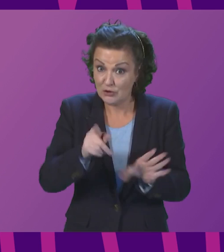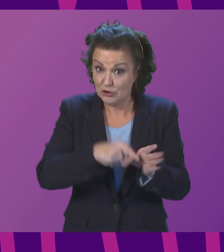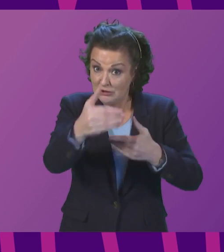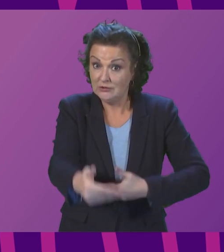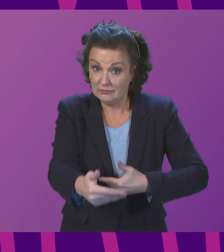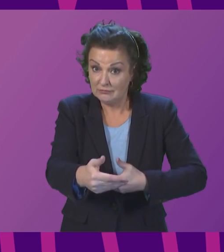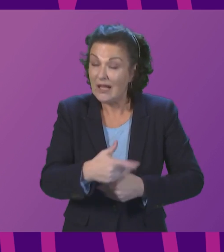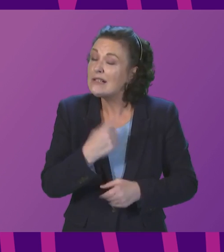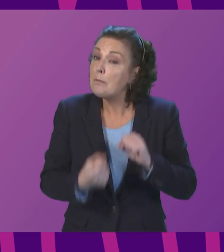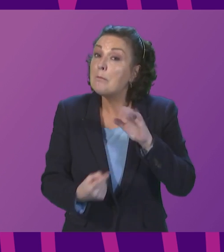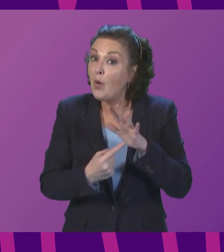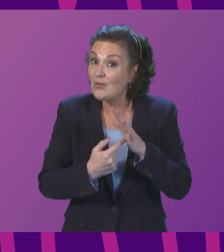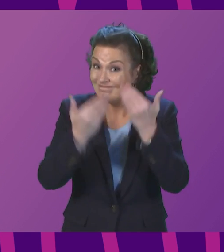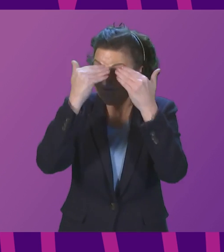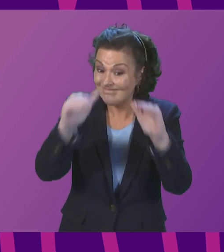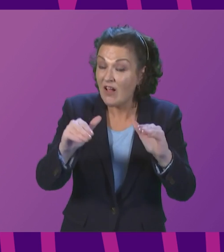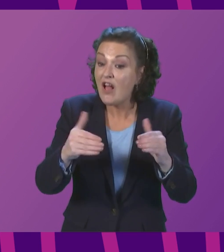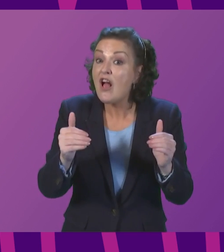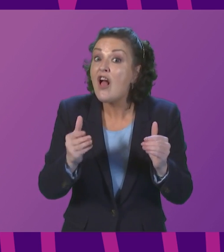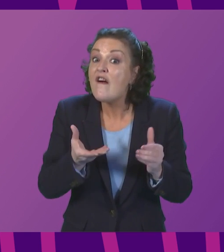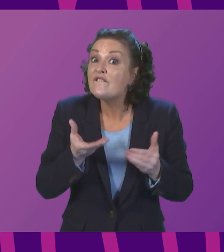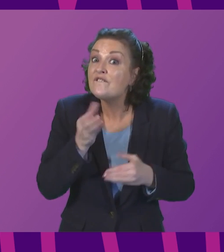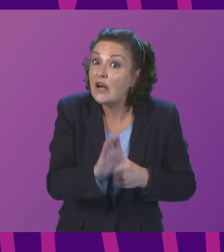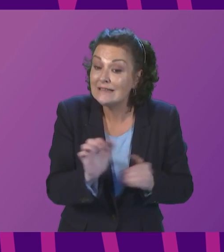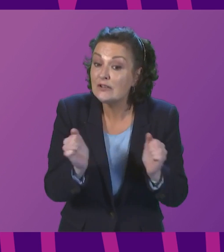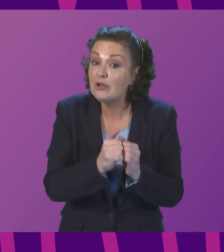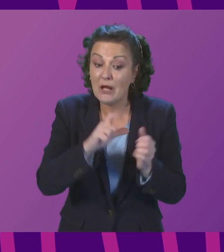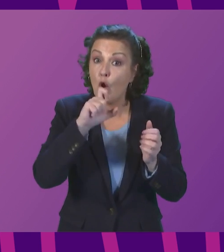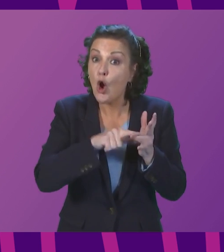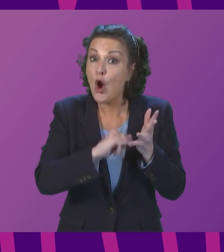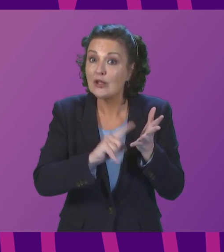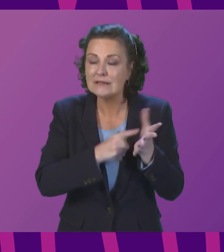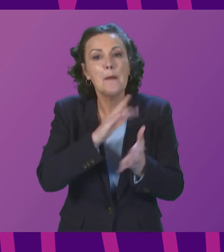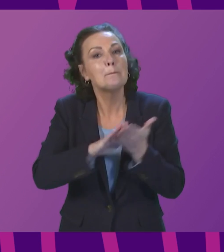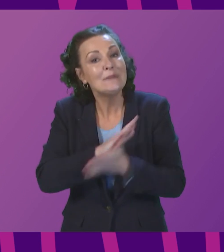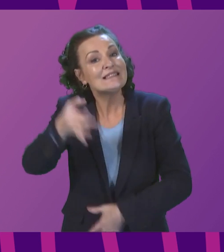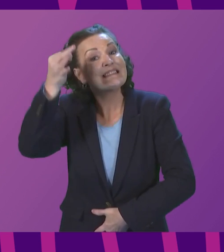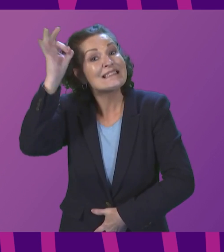It is important to stress that the funding agreement between the Scottish Government and the Convention of Scottish Local Authorities enables local authorities to pay sustainable